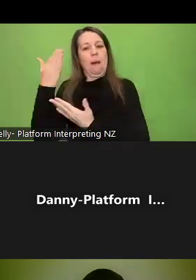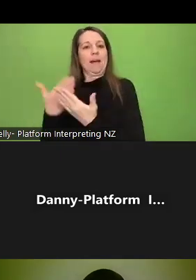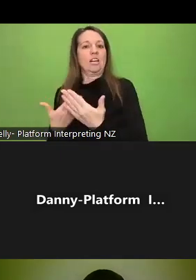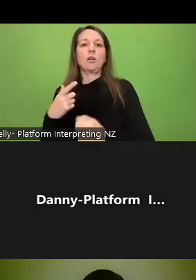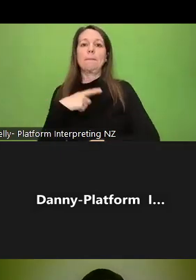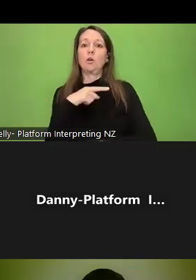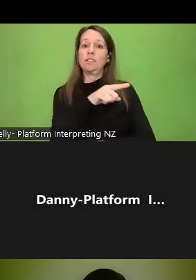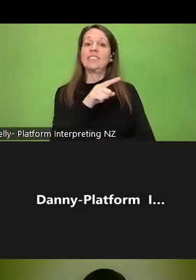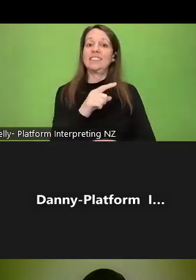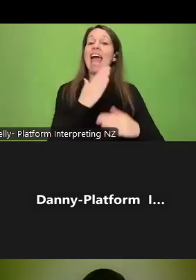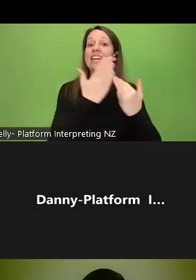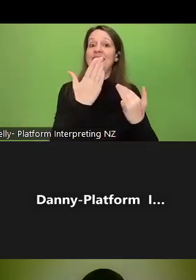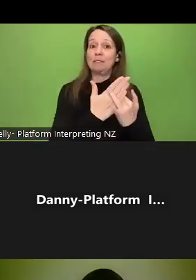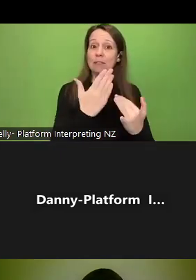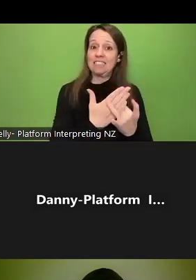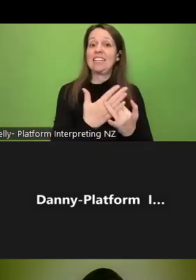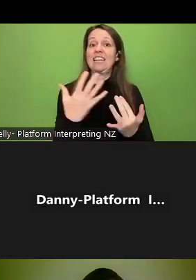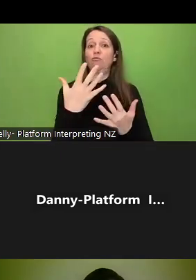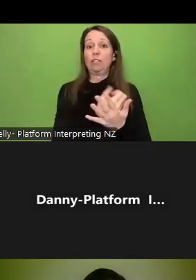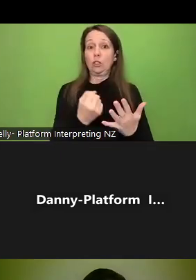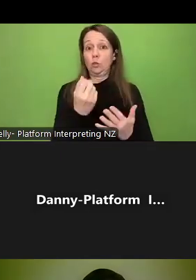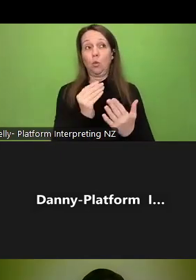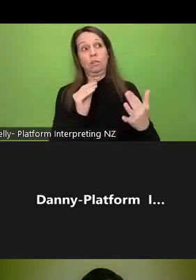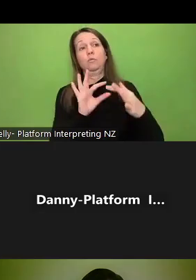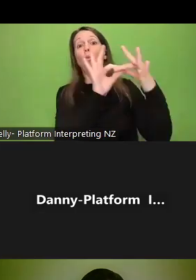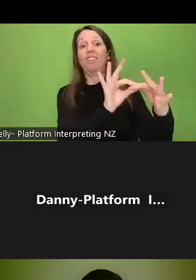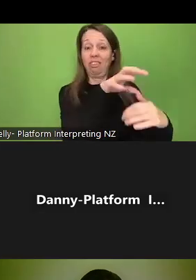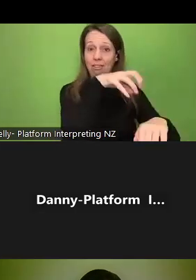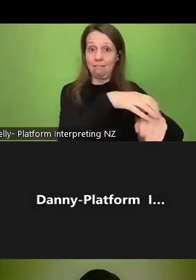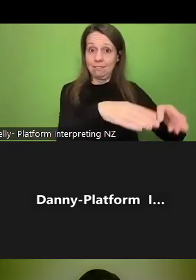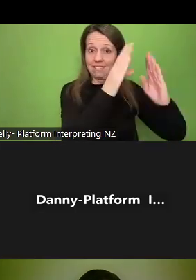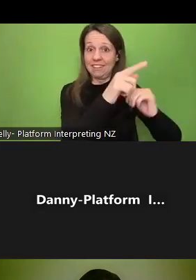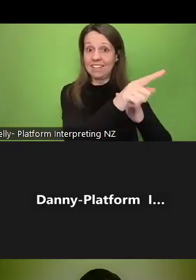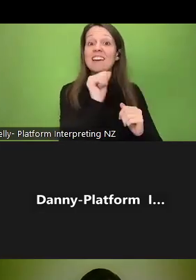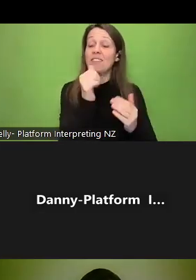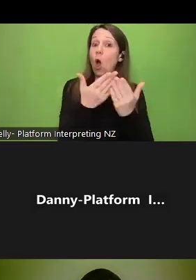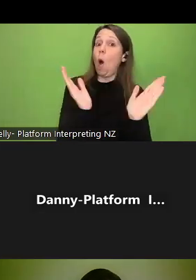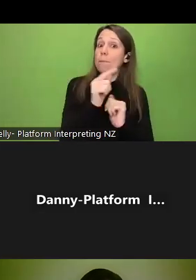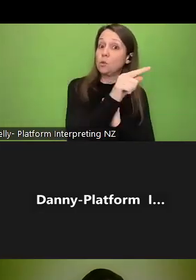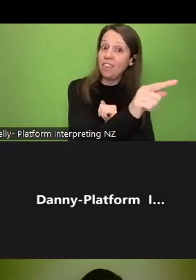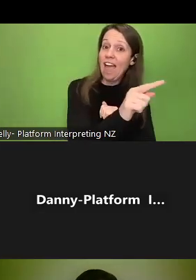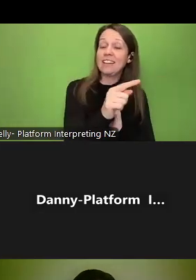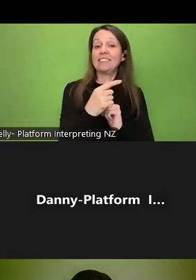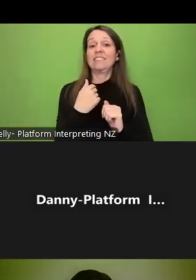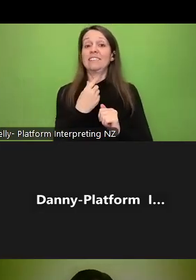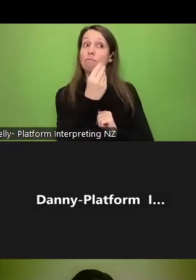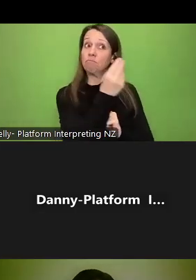it's going to be a really useful resource, so hopefully, if they're open to it. that collaboration makes a lot of sense to them,